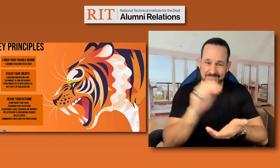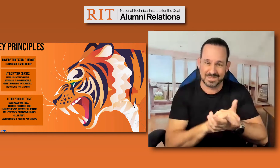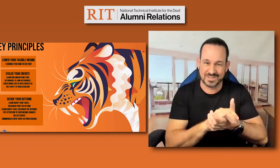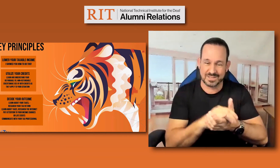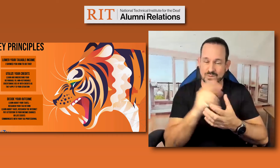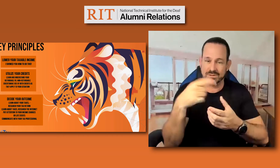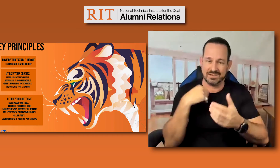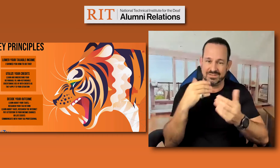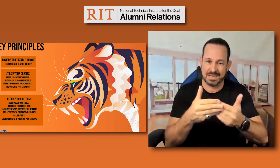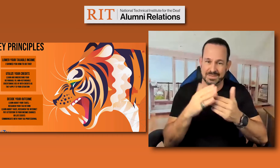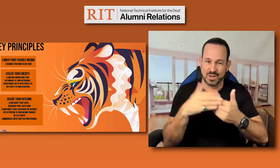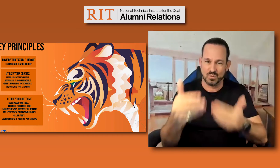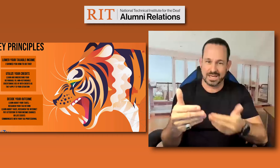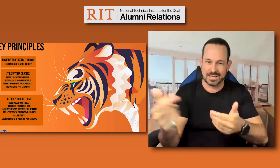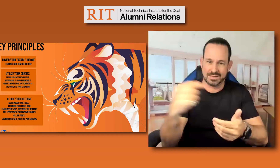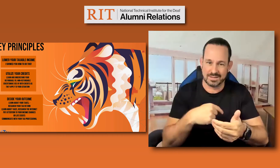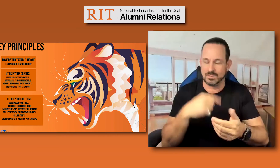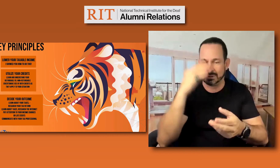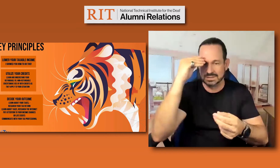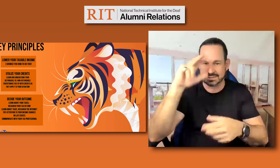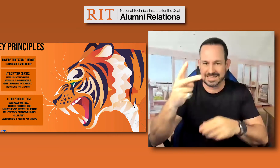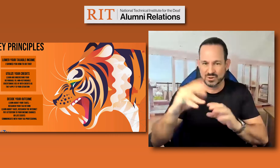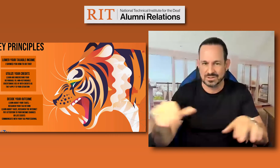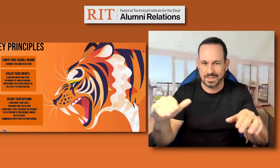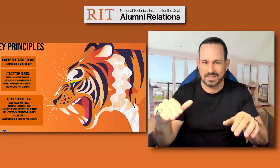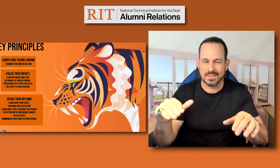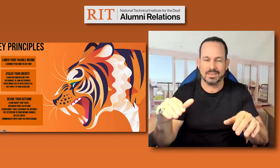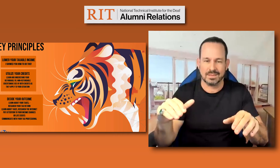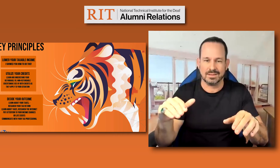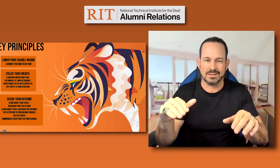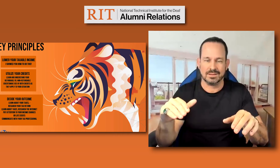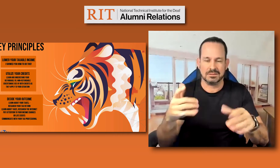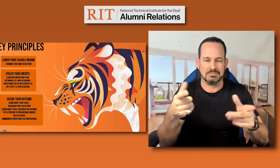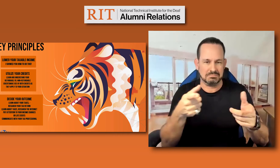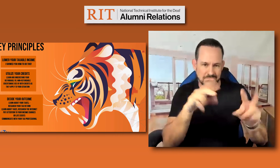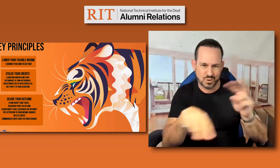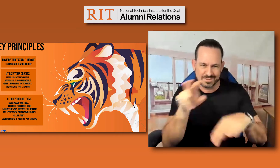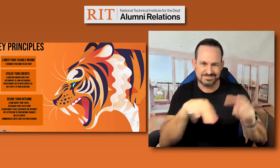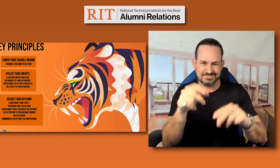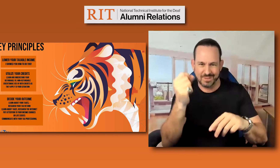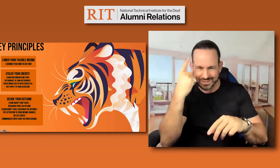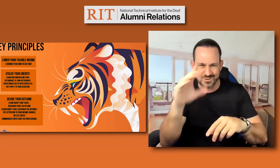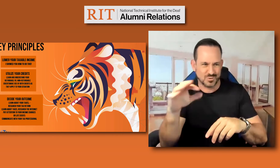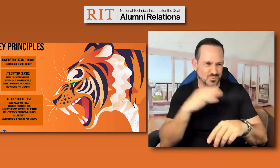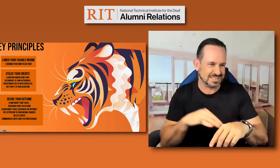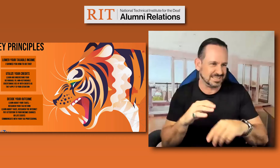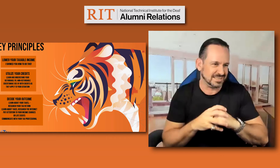Are you going to be married? Are you going to have children, et cetera?